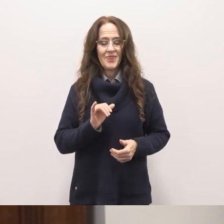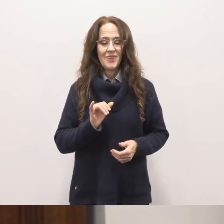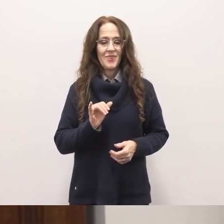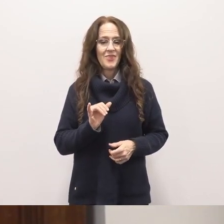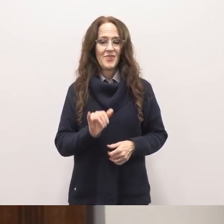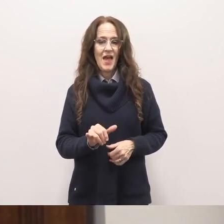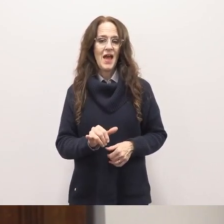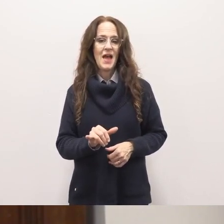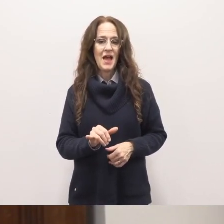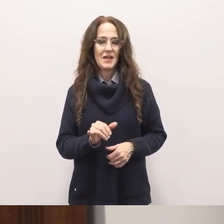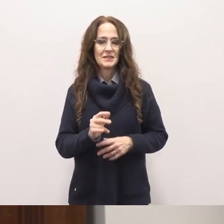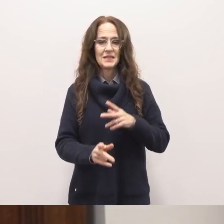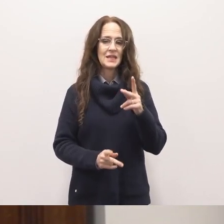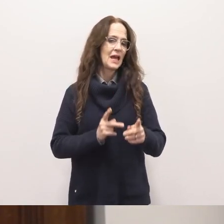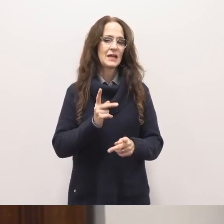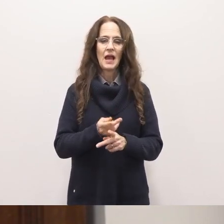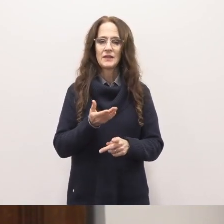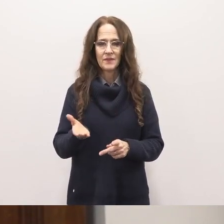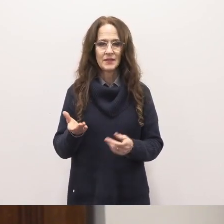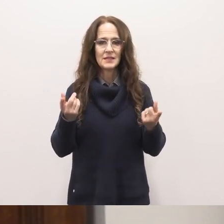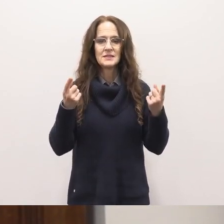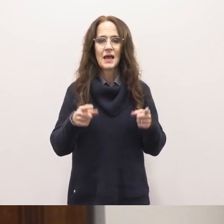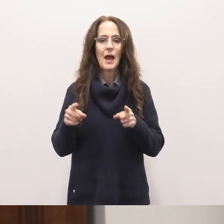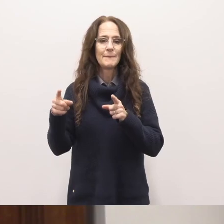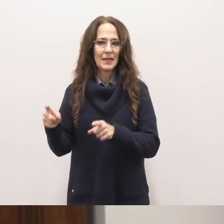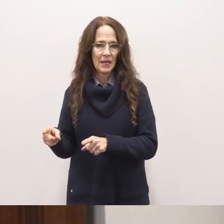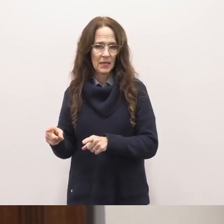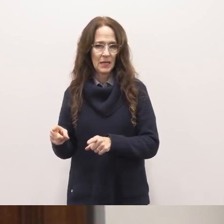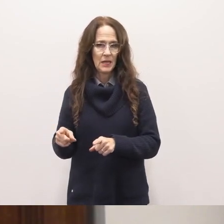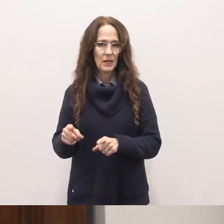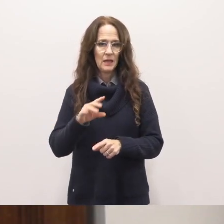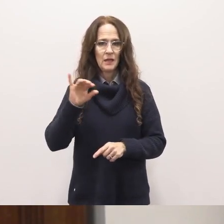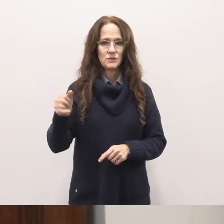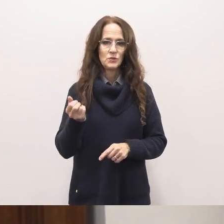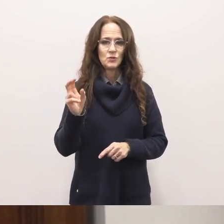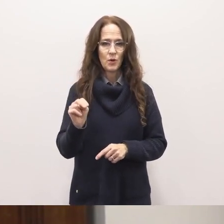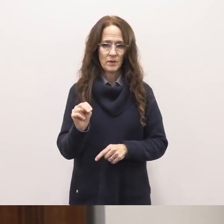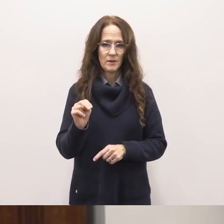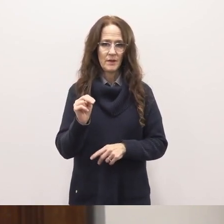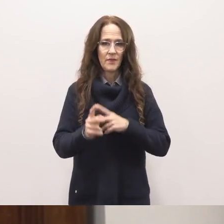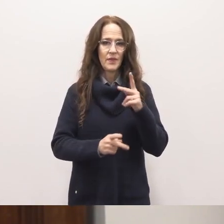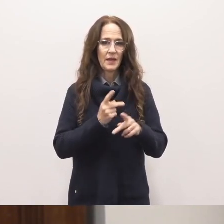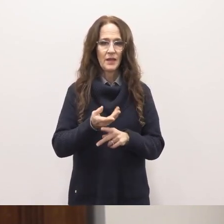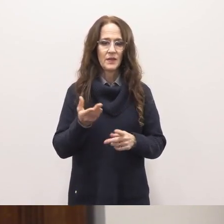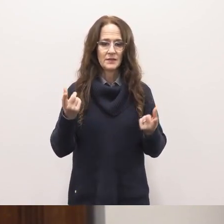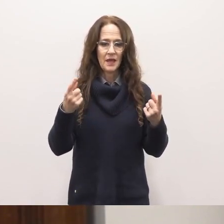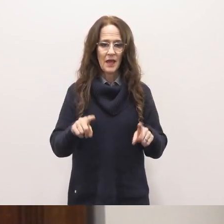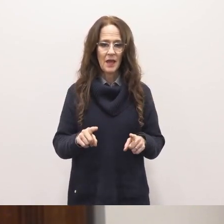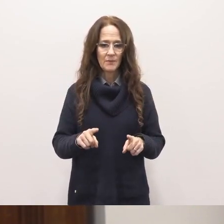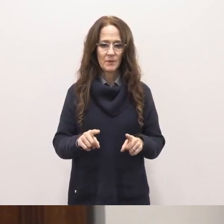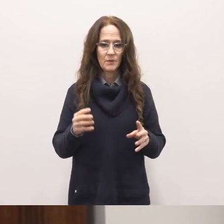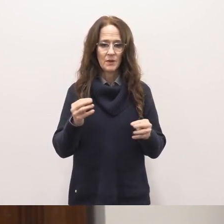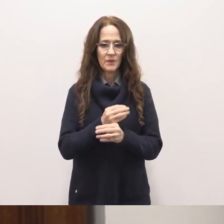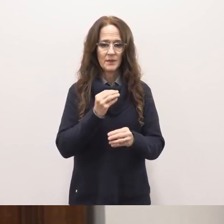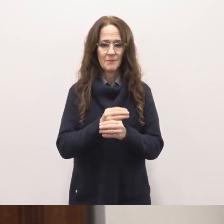That's the kind of thing that's happening at Jordan. That's the kind of thing that's happening with this math collaborative.